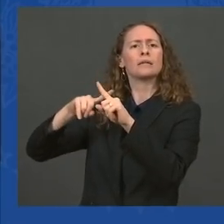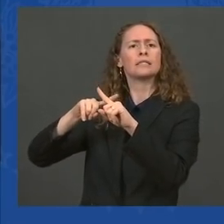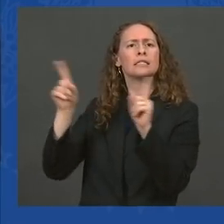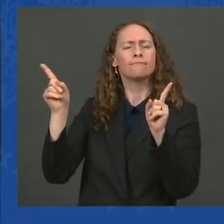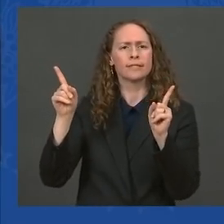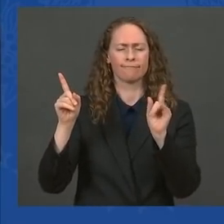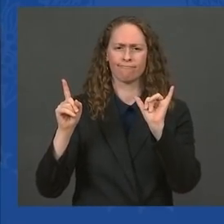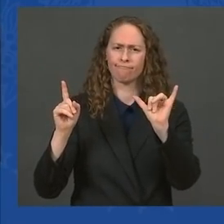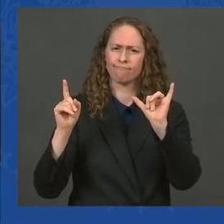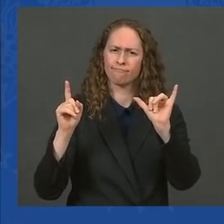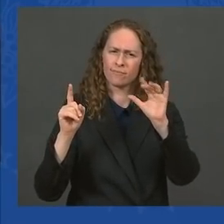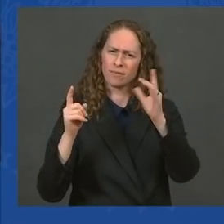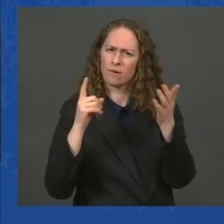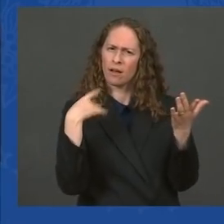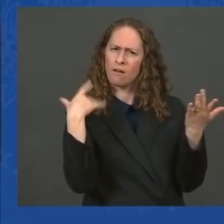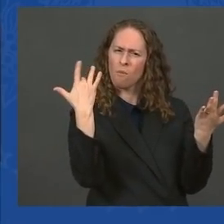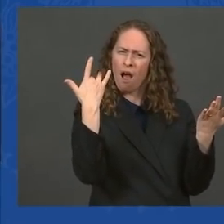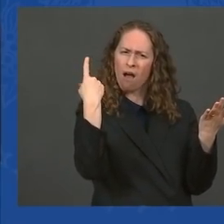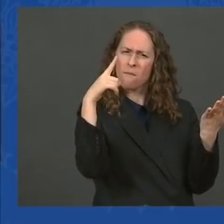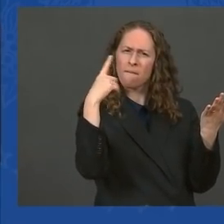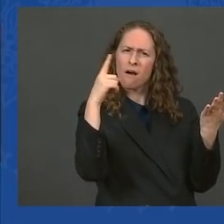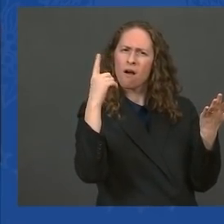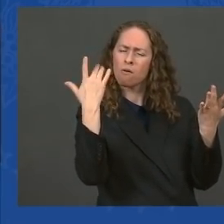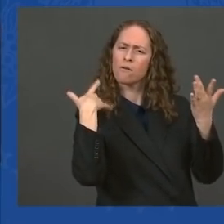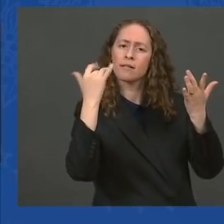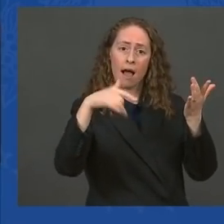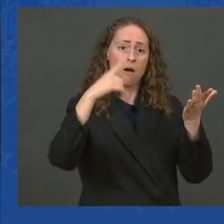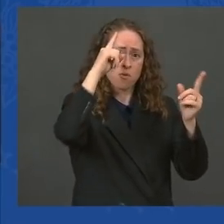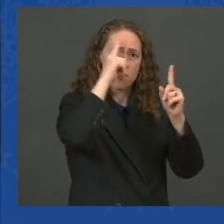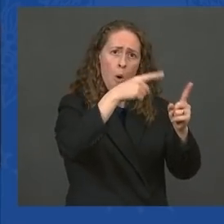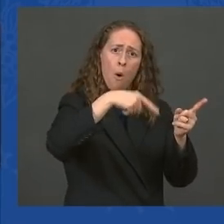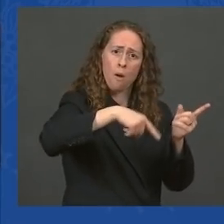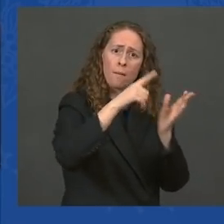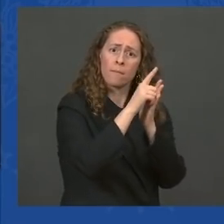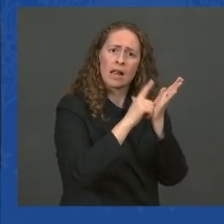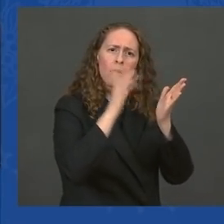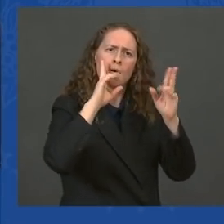and allow us to do the necessary work of making sure that all of our nation's veterans --